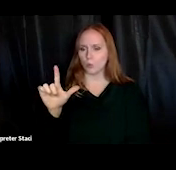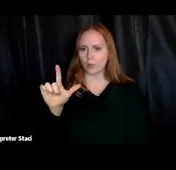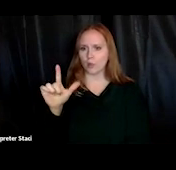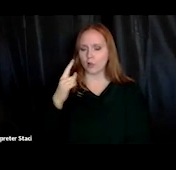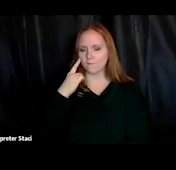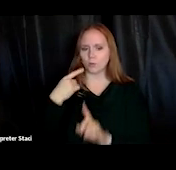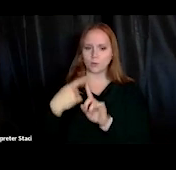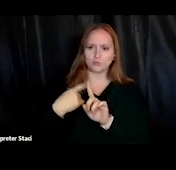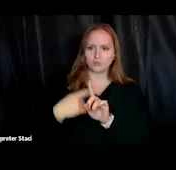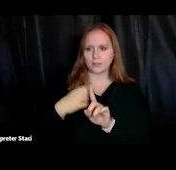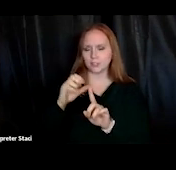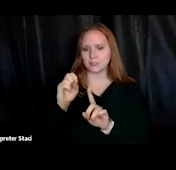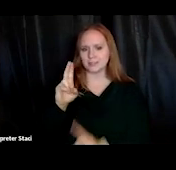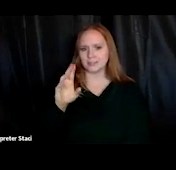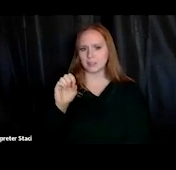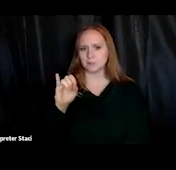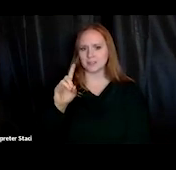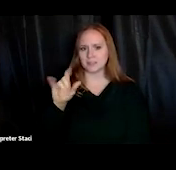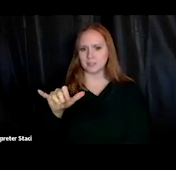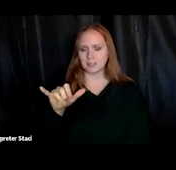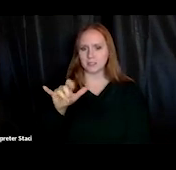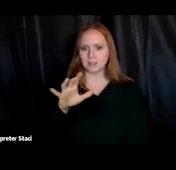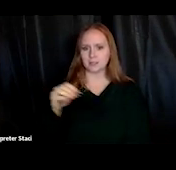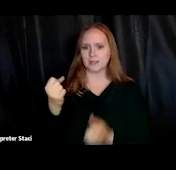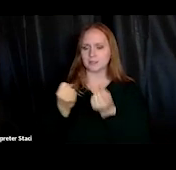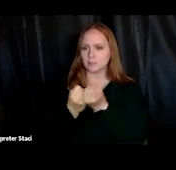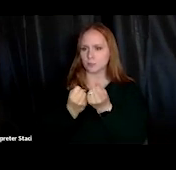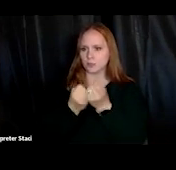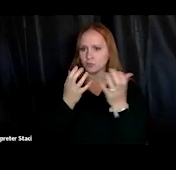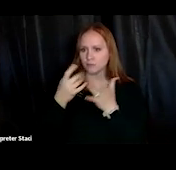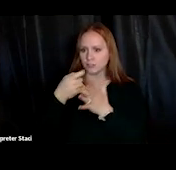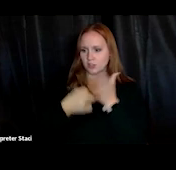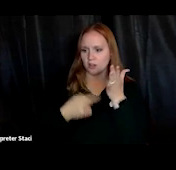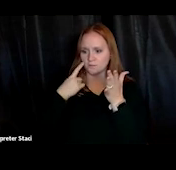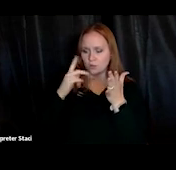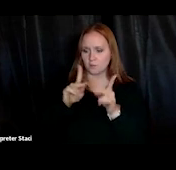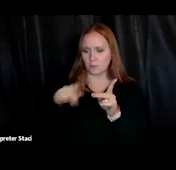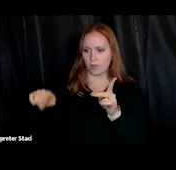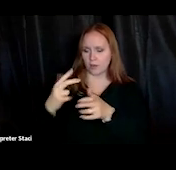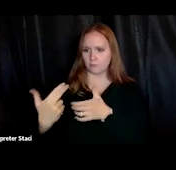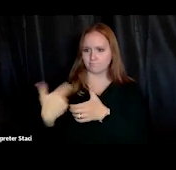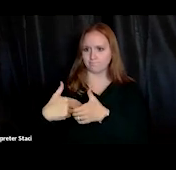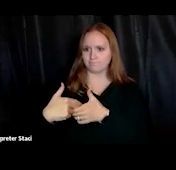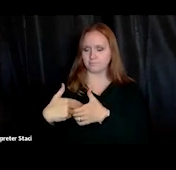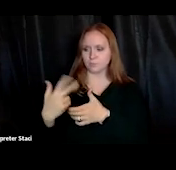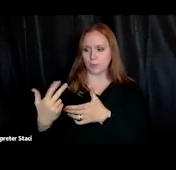and supportive services cost of ongoing participants. So when a participant doesn't have any income